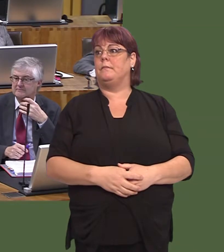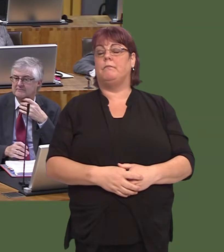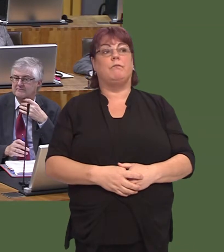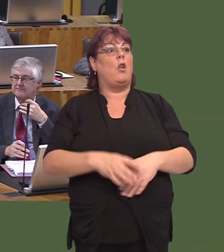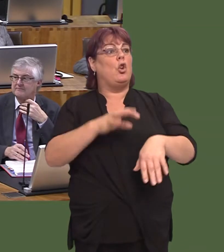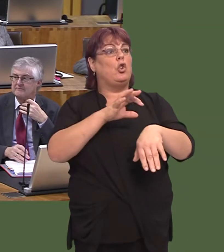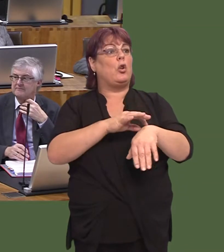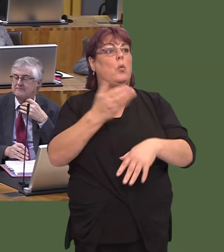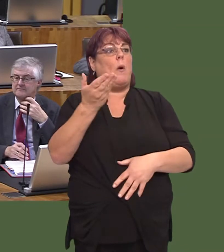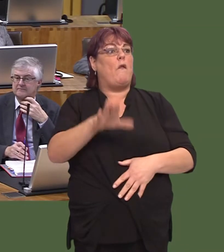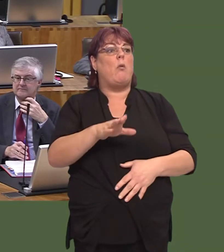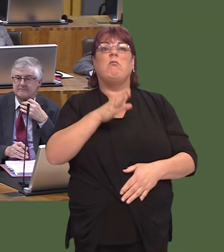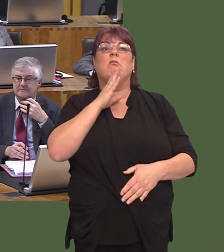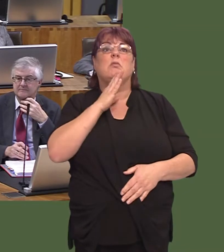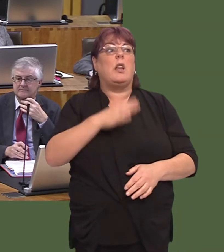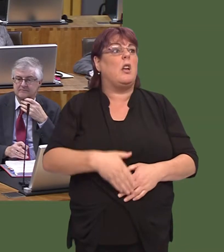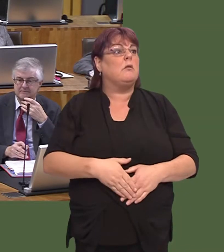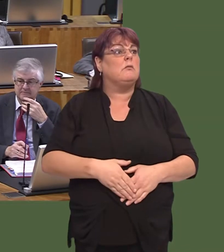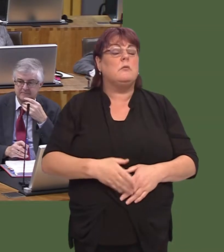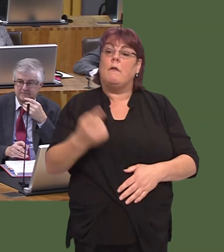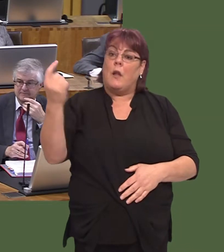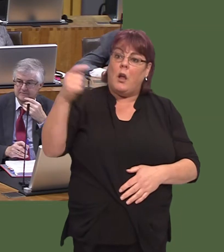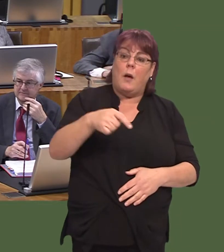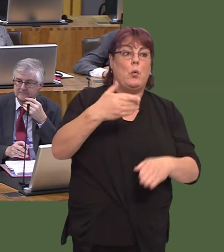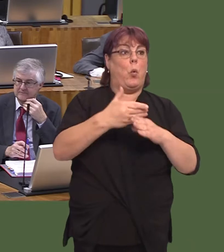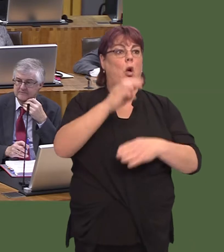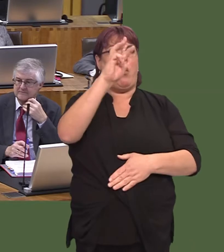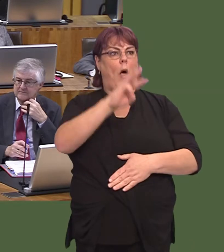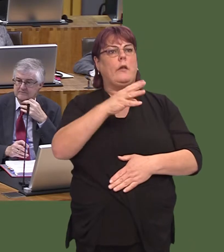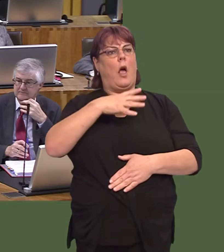when they work in the Welsh NHS, as long as they deliver an excellent service to our patients?